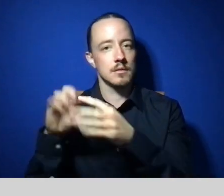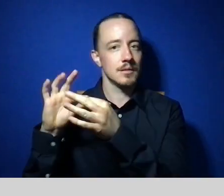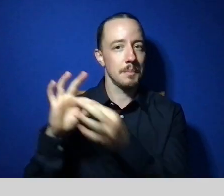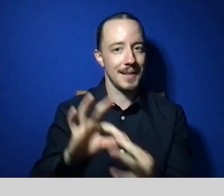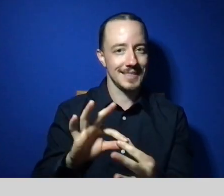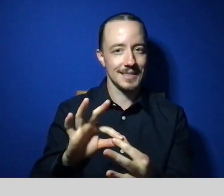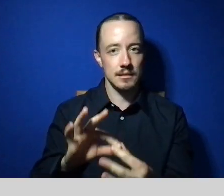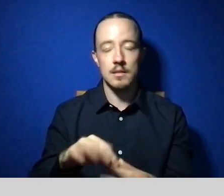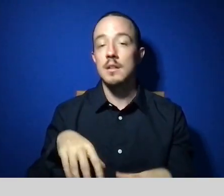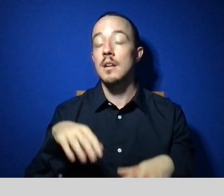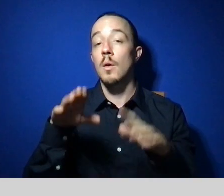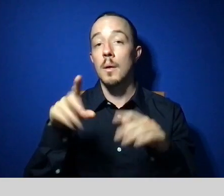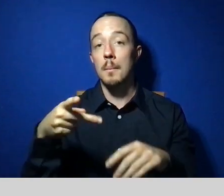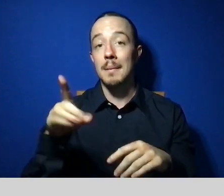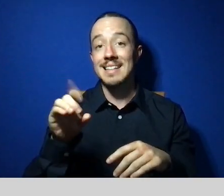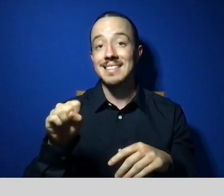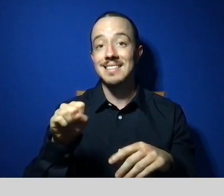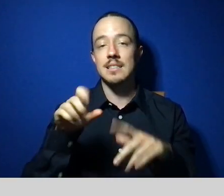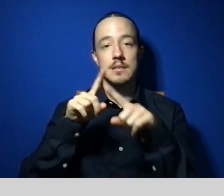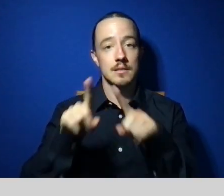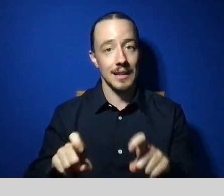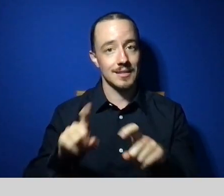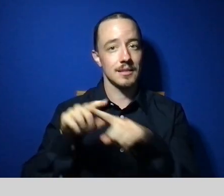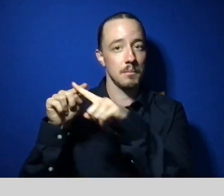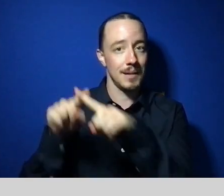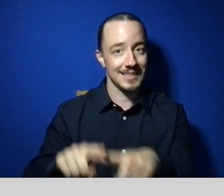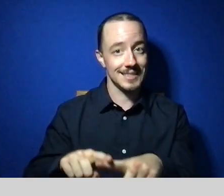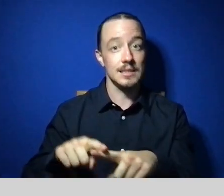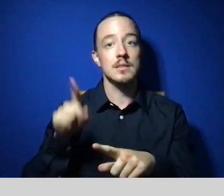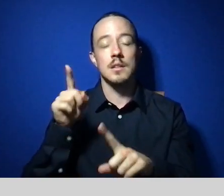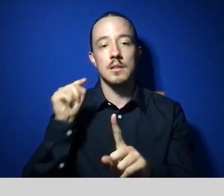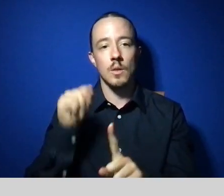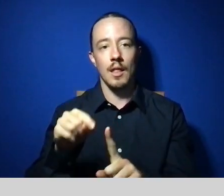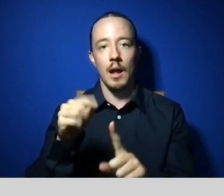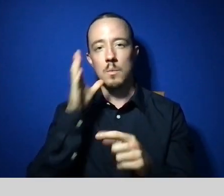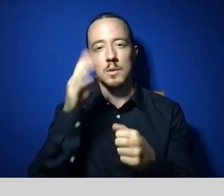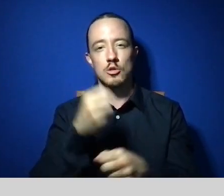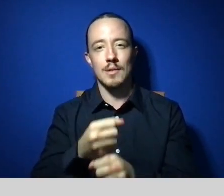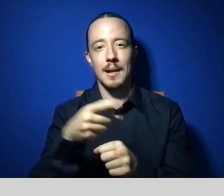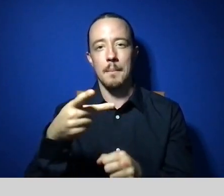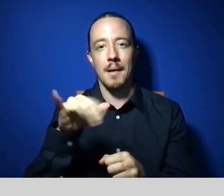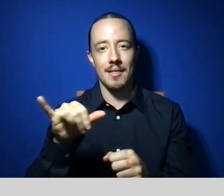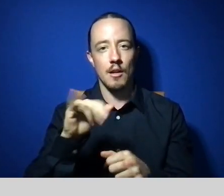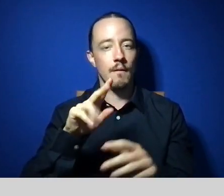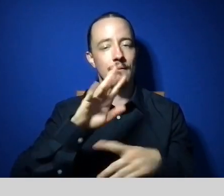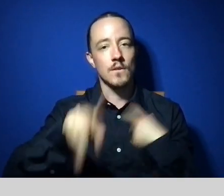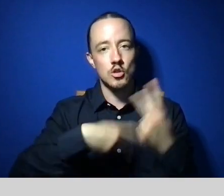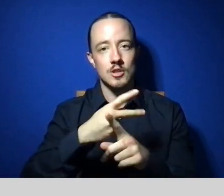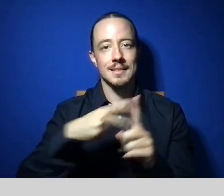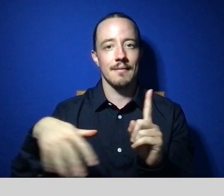are pytest, and now I'm going to create myself a Python virtual environment. I'll call it venv.